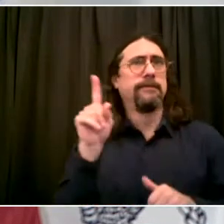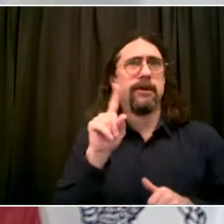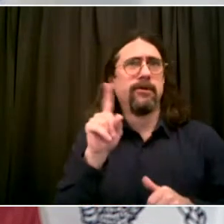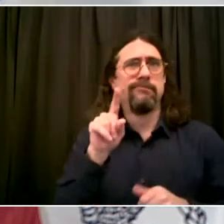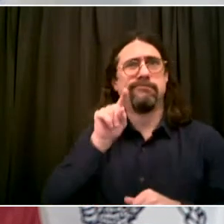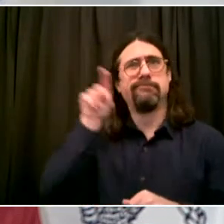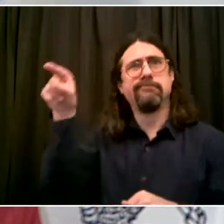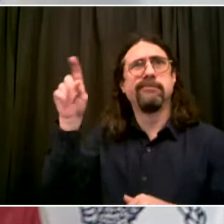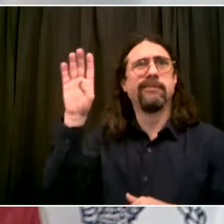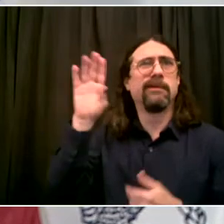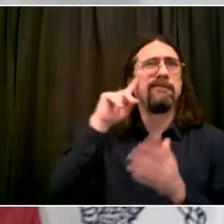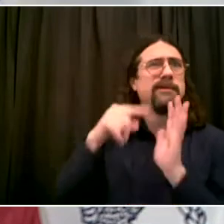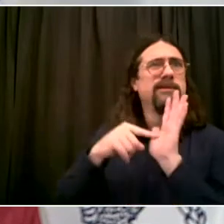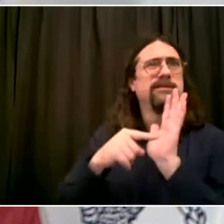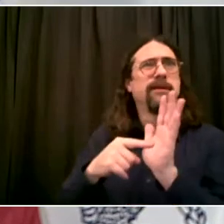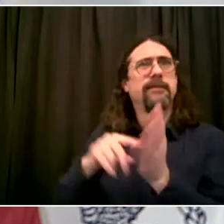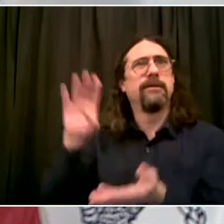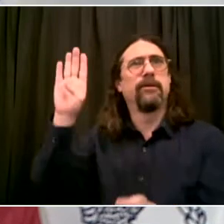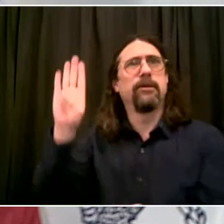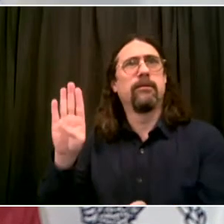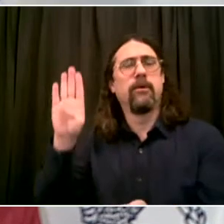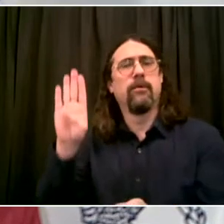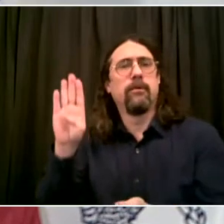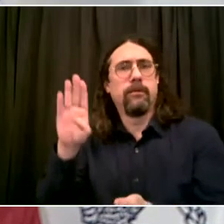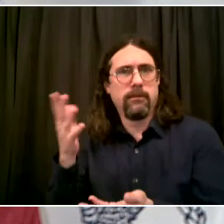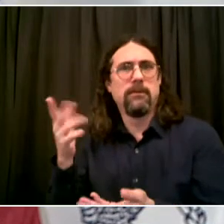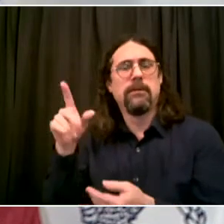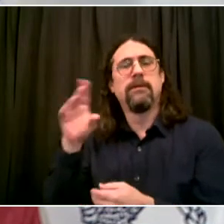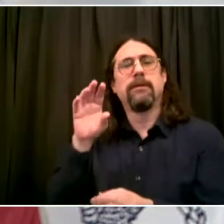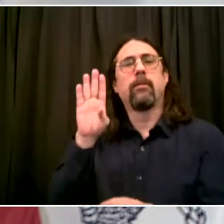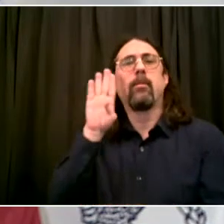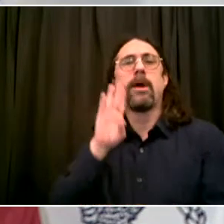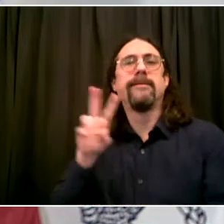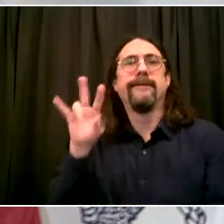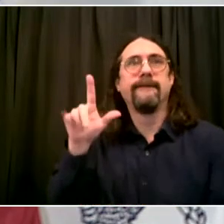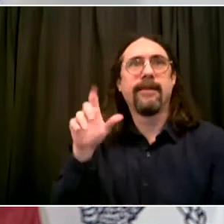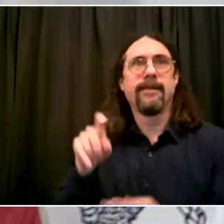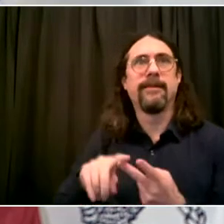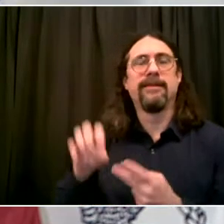YORK THAT WERE SET UP TO GIVE PRIORITY TO HOME HEAAHLT DAIESES AN PEOOPLE WWHO LIVE E